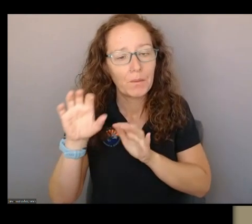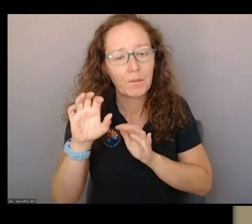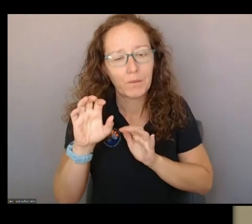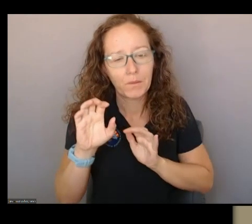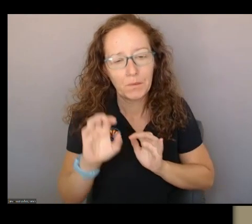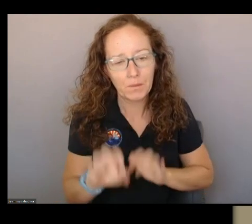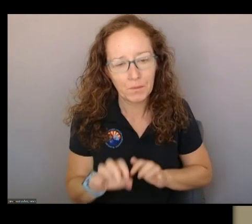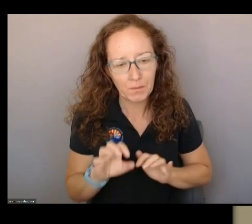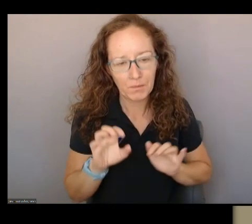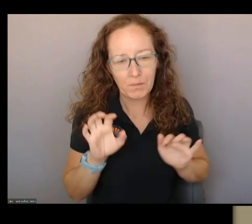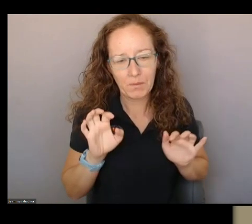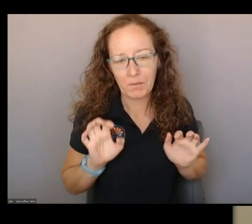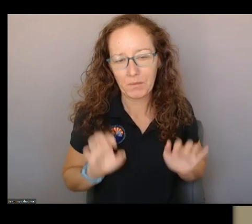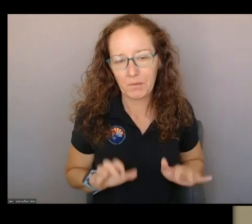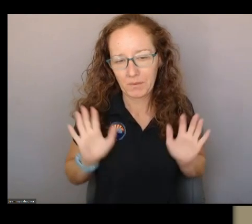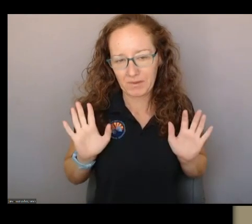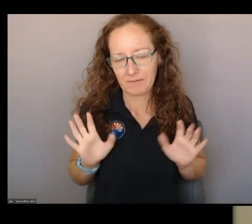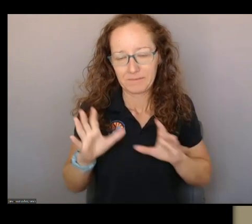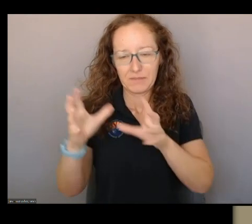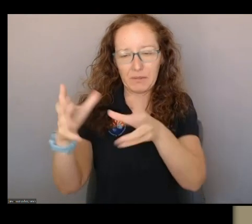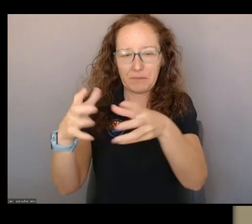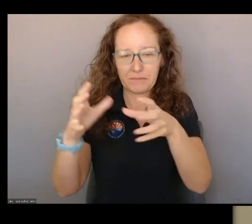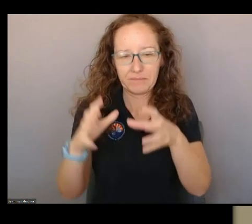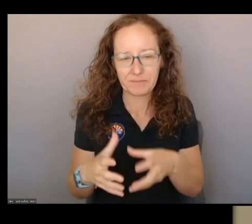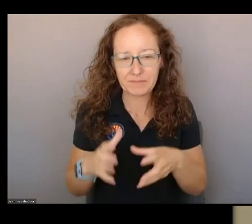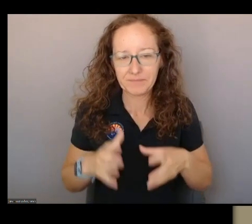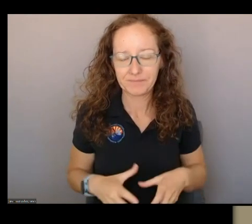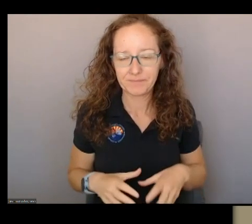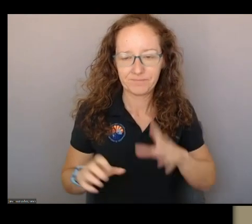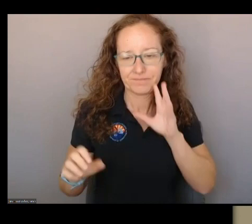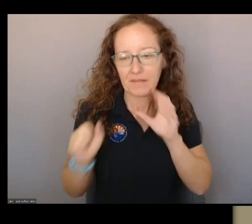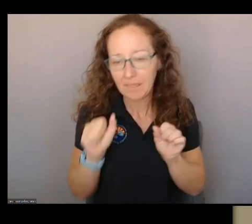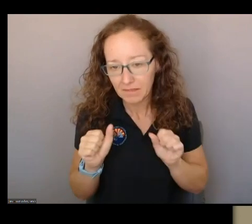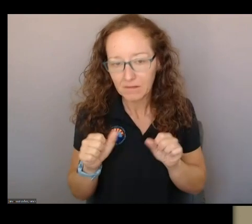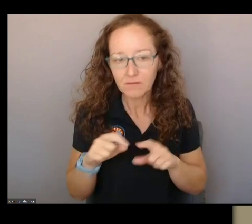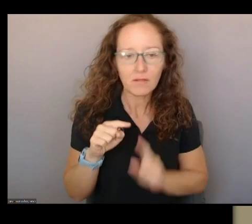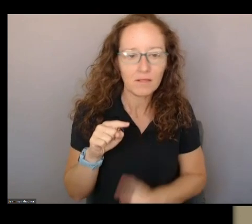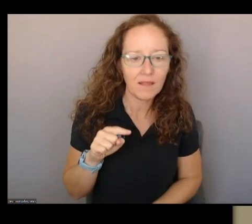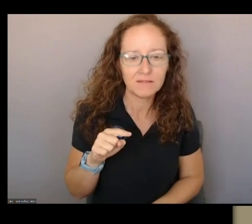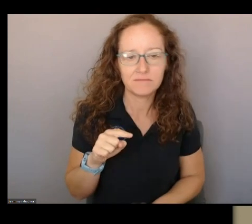maybe just a slightly better chance tomorrow afternoon. So,